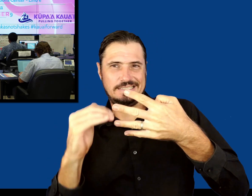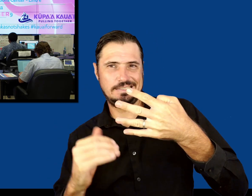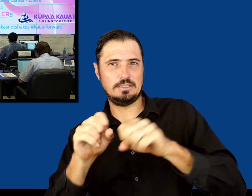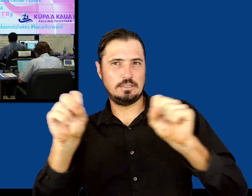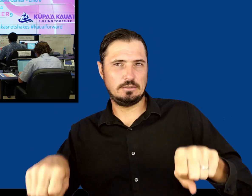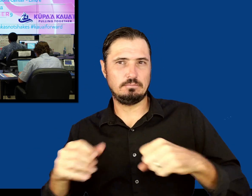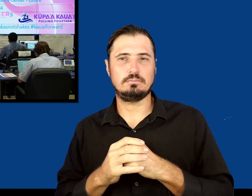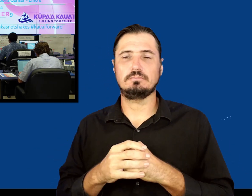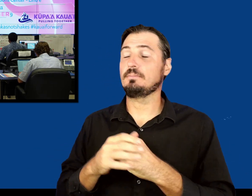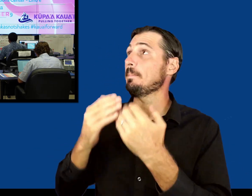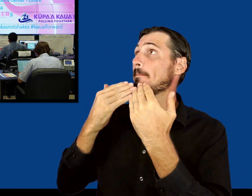Thank you, Mayor Kawakami